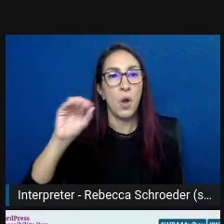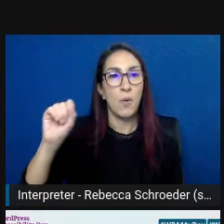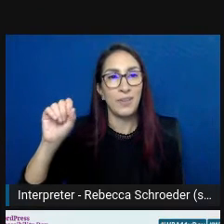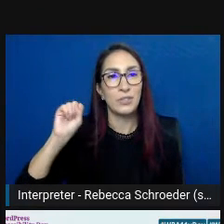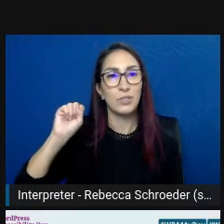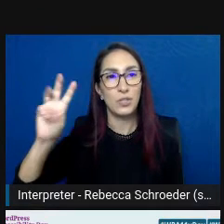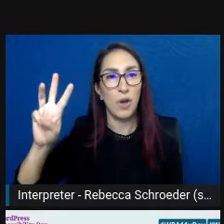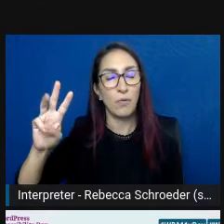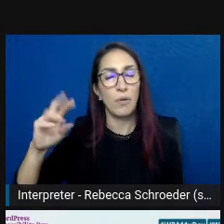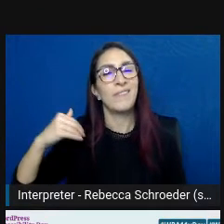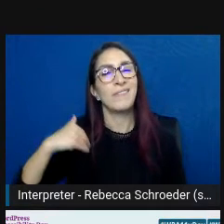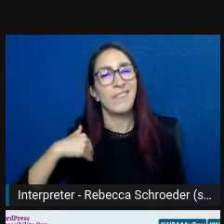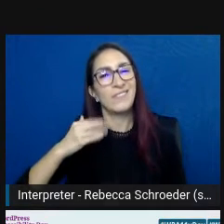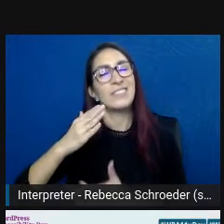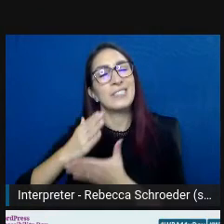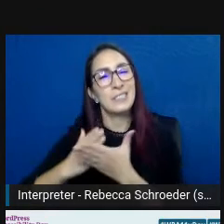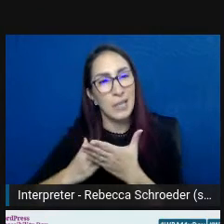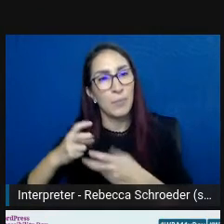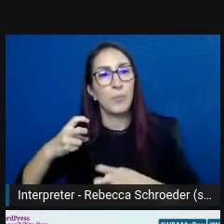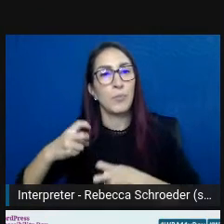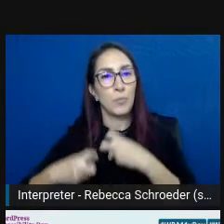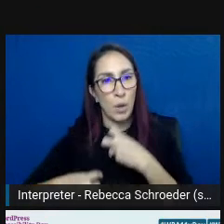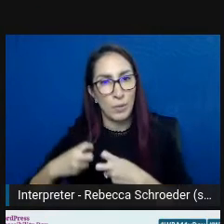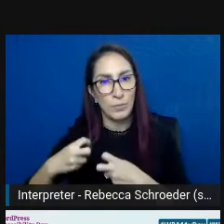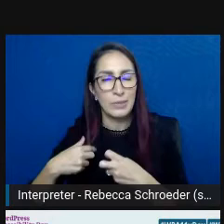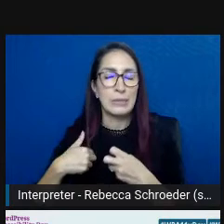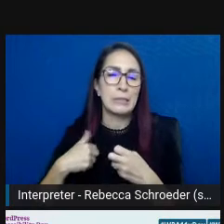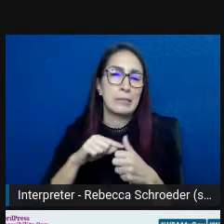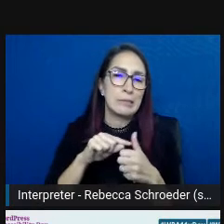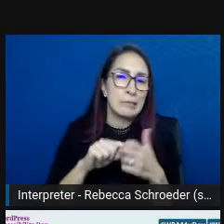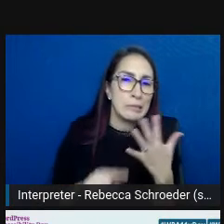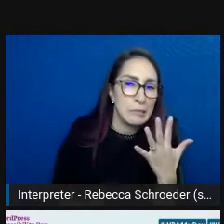It has problems in a lot of ways that I'm not going to explore